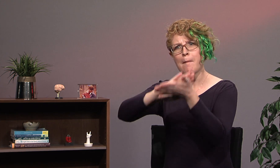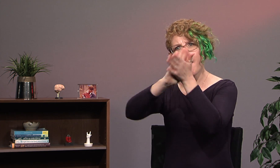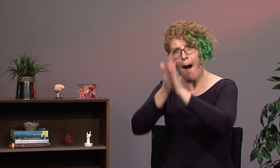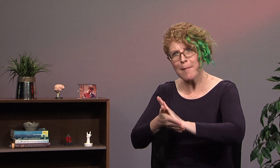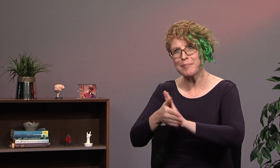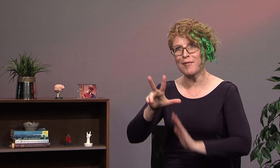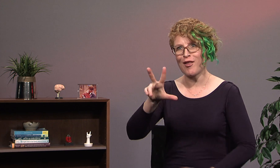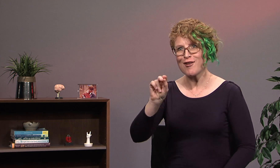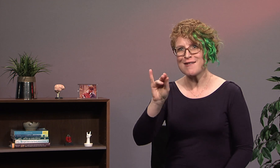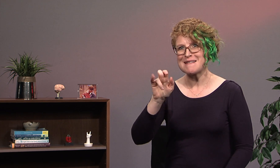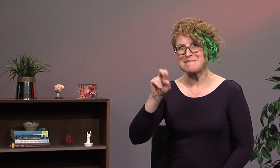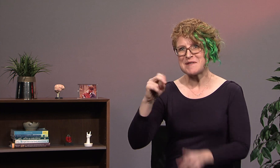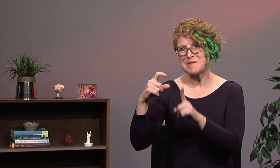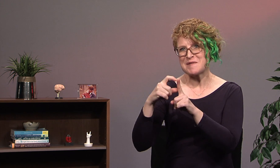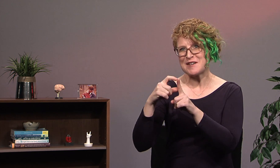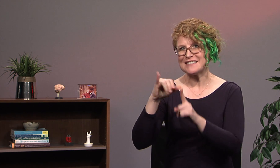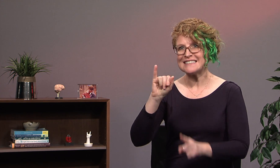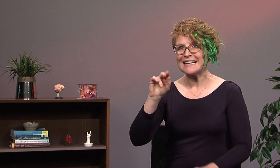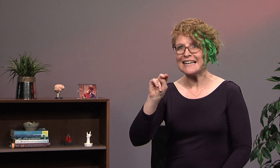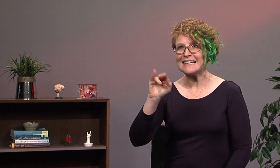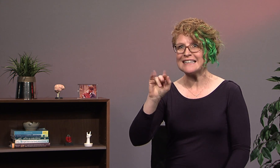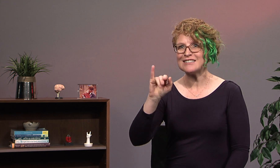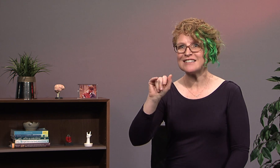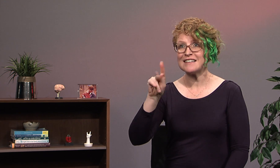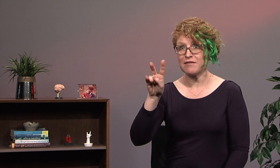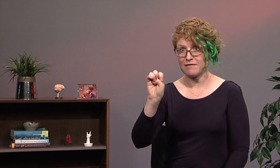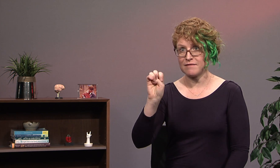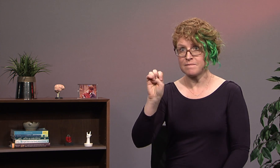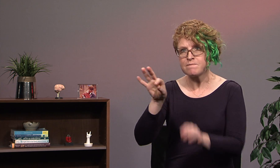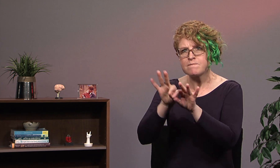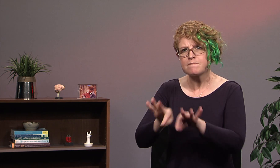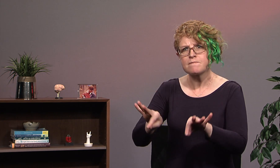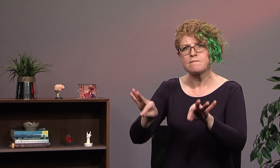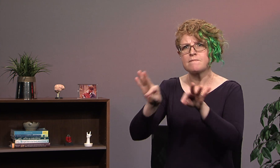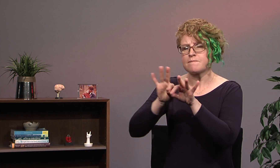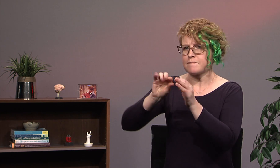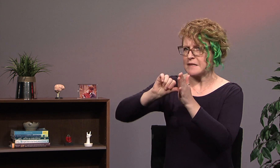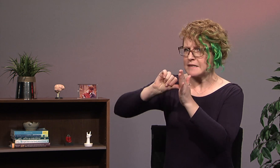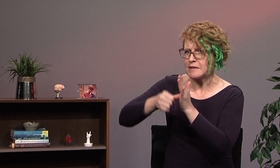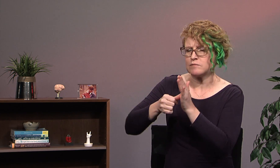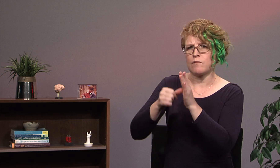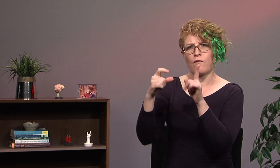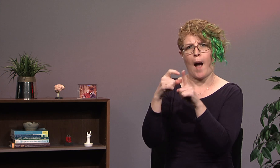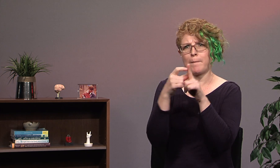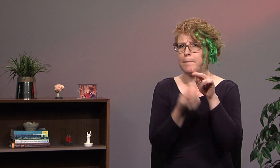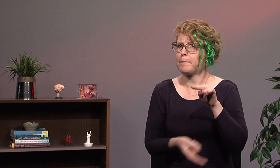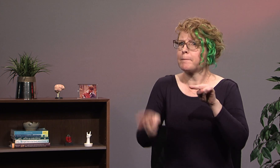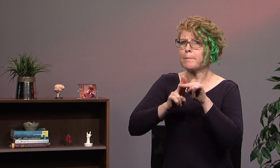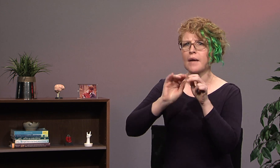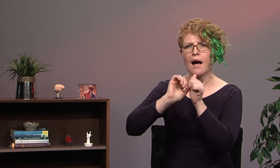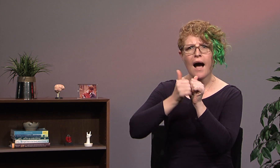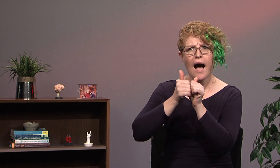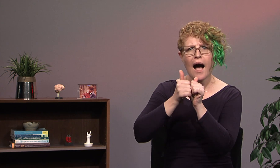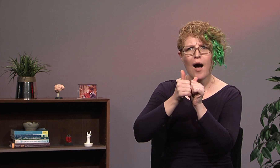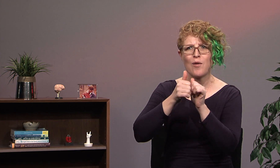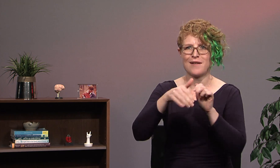stresses the importance of expanding a child's vocabulary through a language-abundant environment.